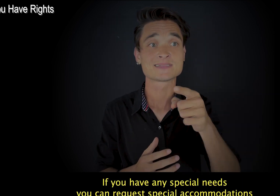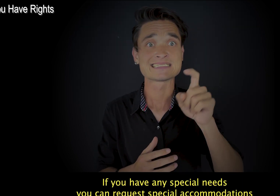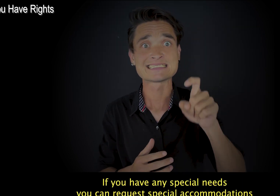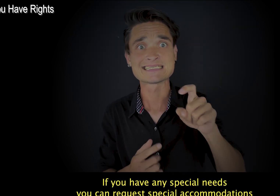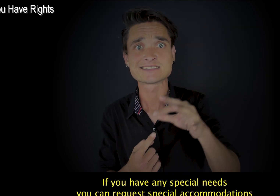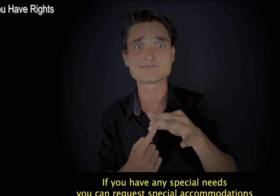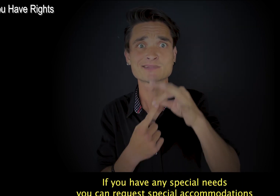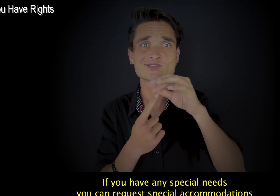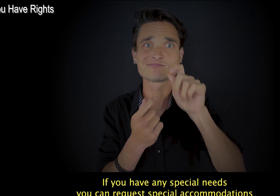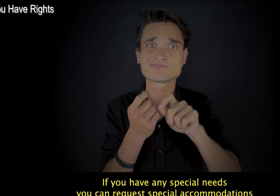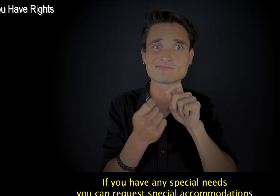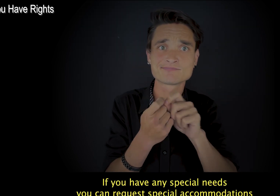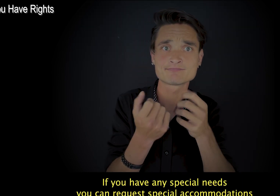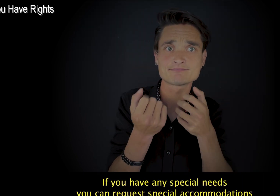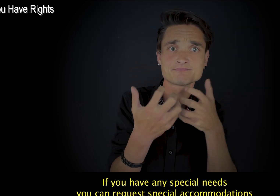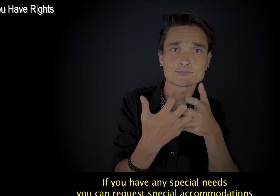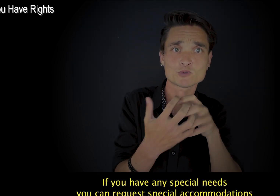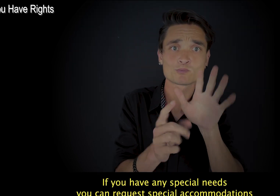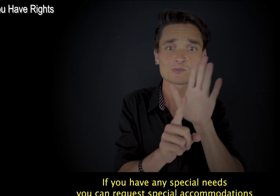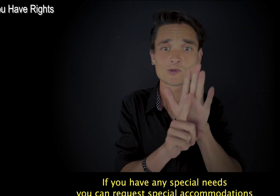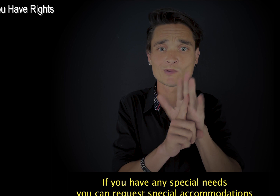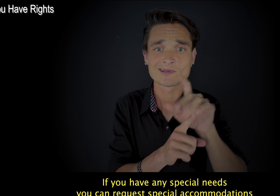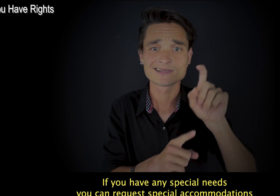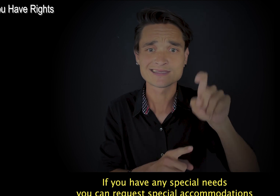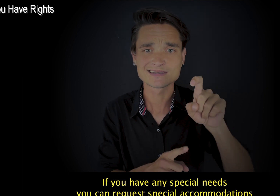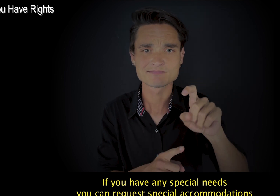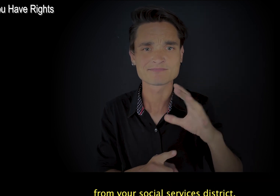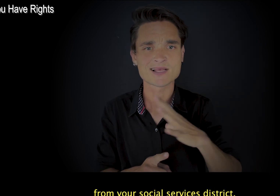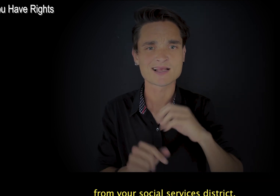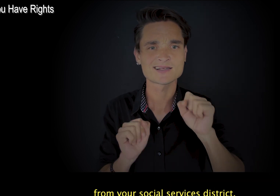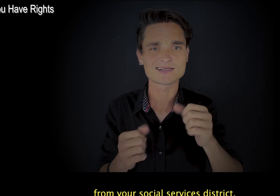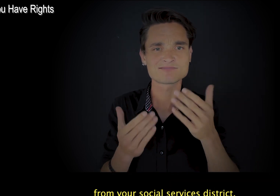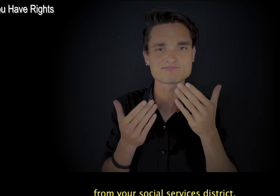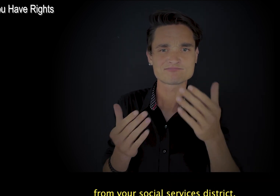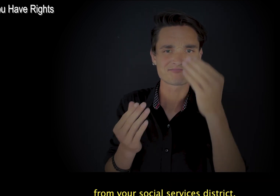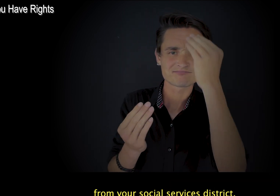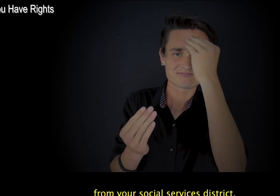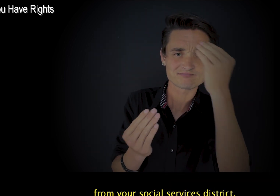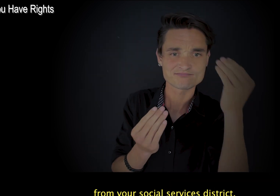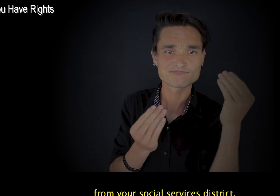If you have any special needs you can request special accommodations from your social services district.